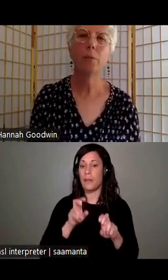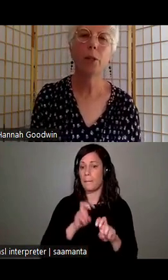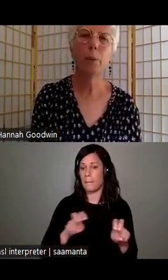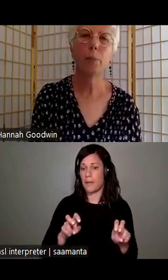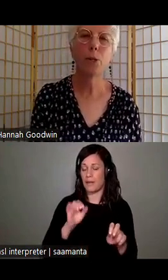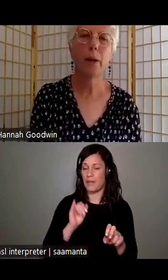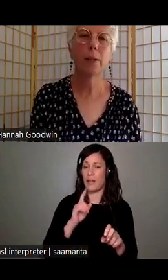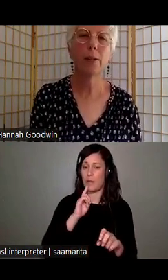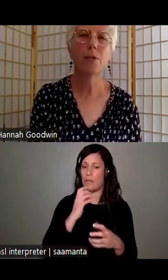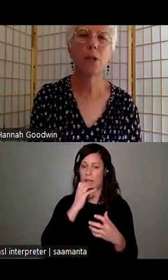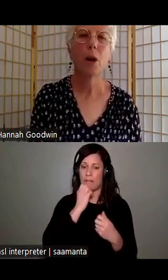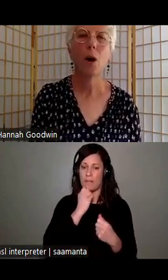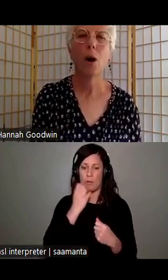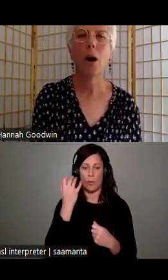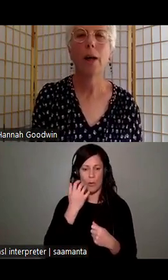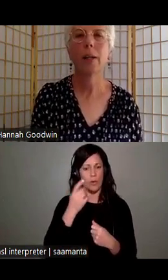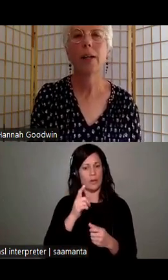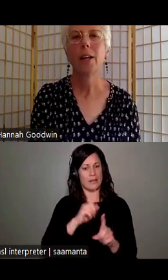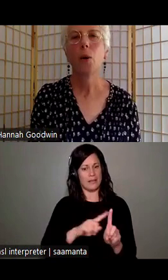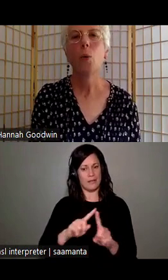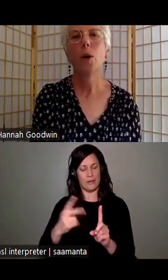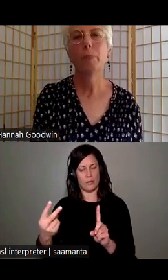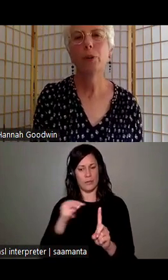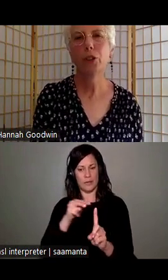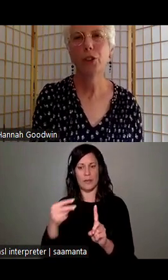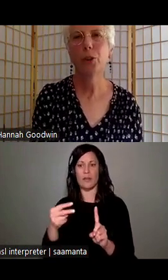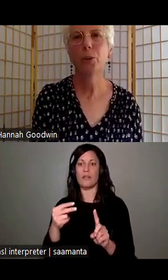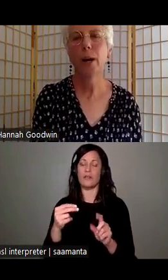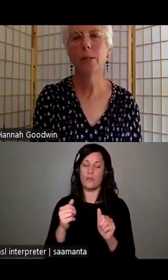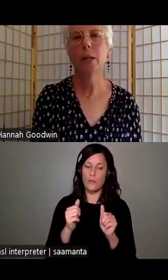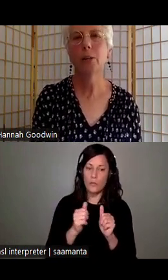of multiple perspectives on or approaches to a single topic.